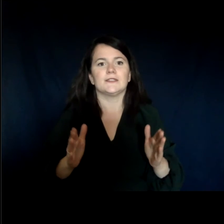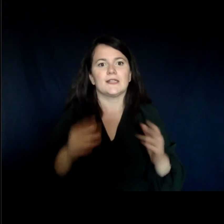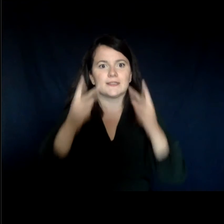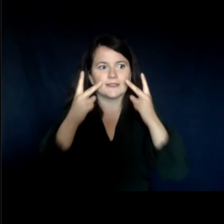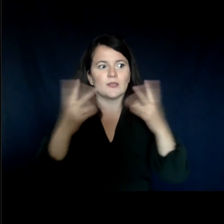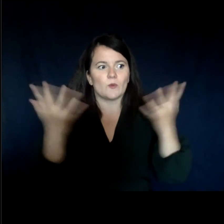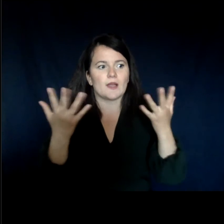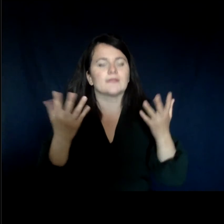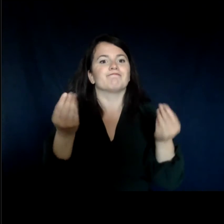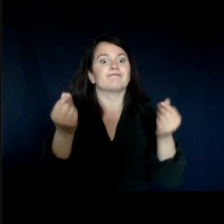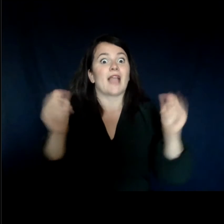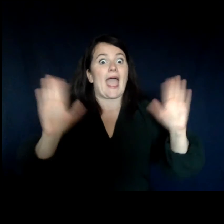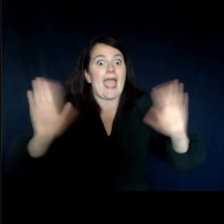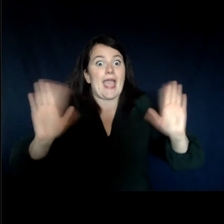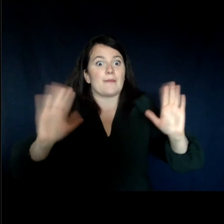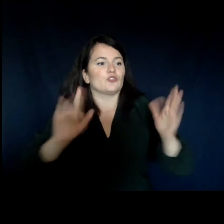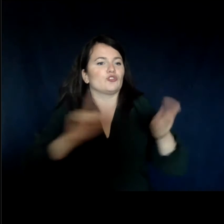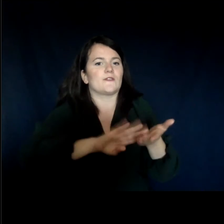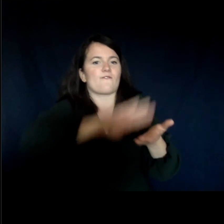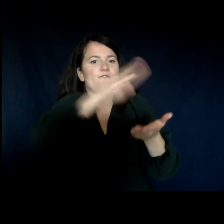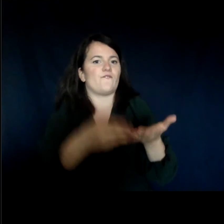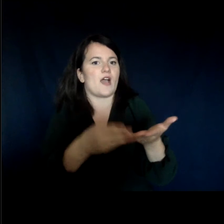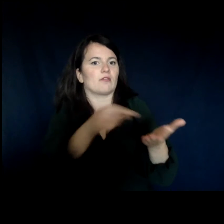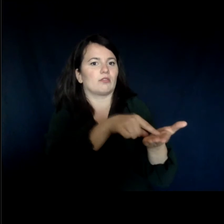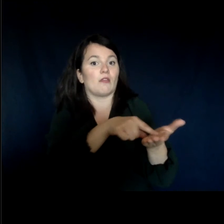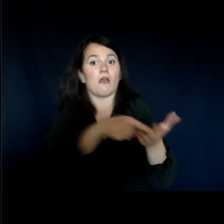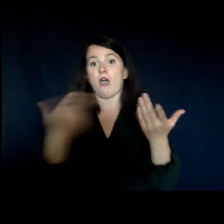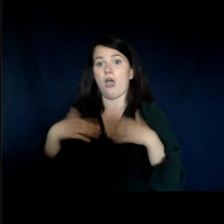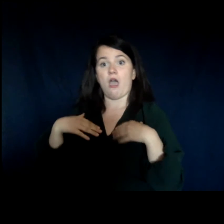It's done for the health services, why not for the social services?